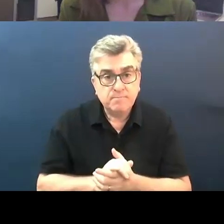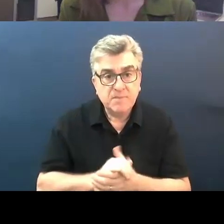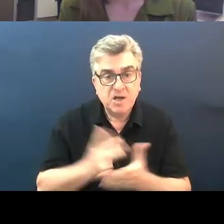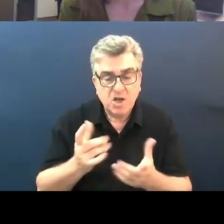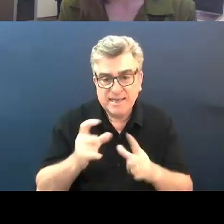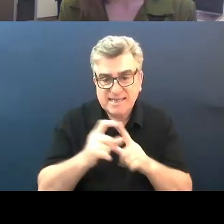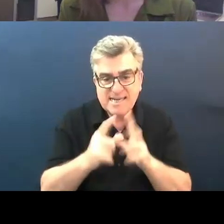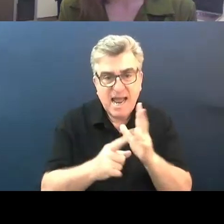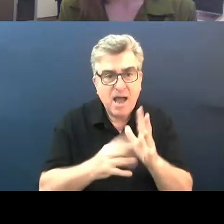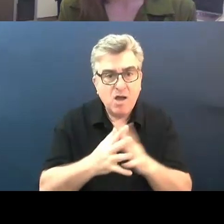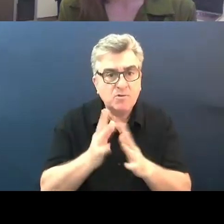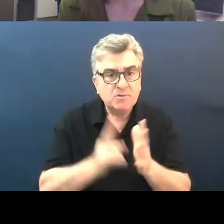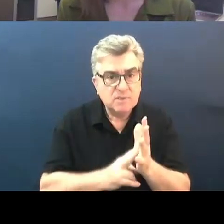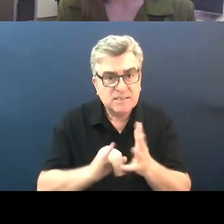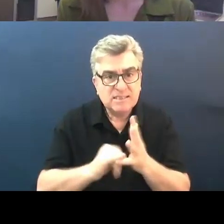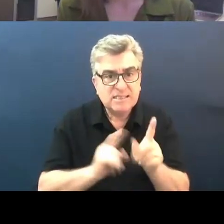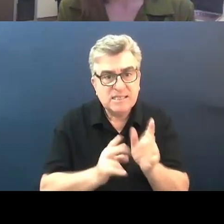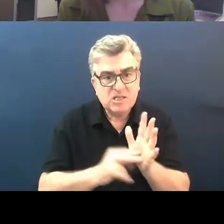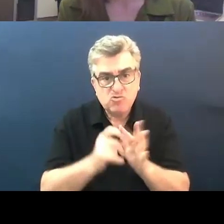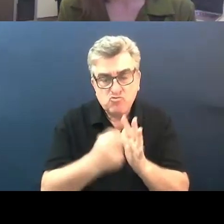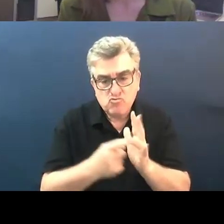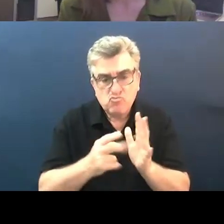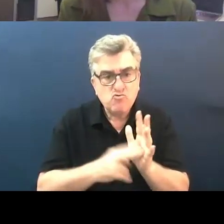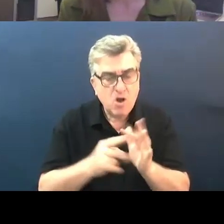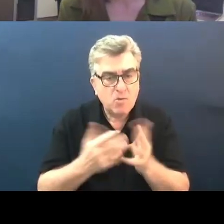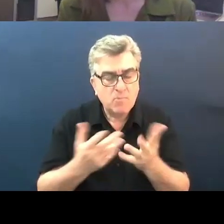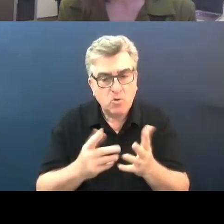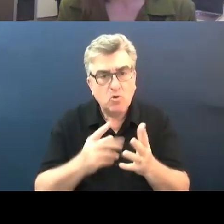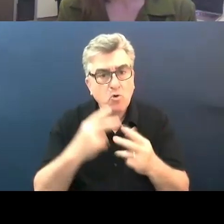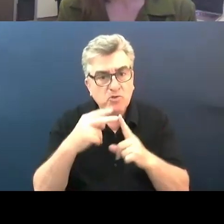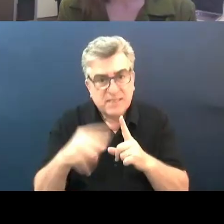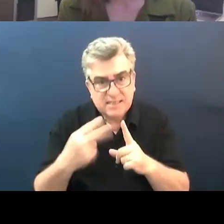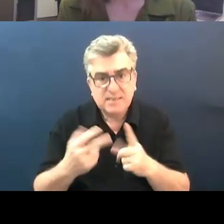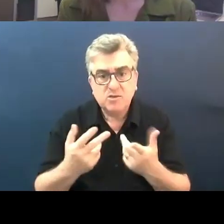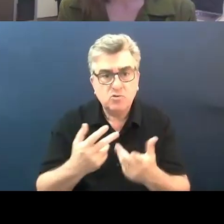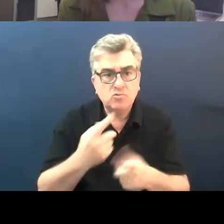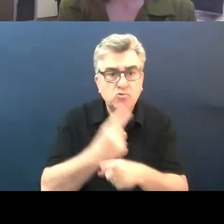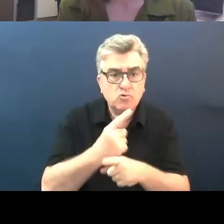if they're autistic, if they're nonverbal or verbal, if they're in a wheelchair or whatever,